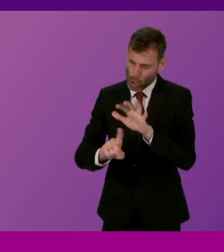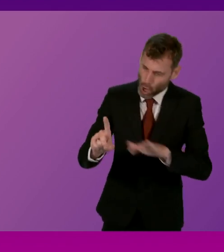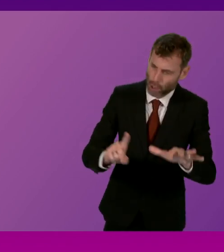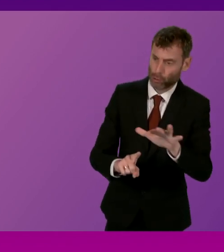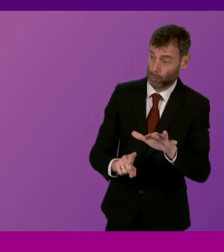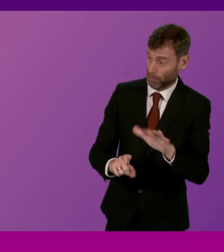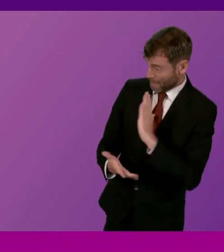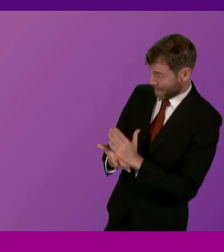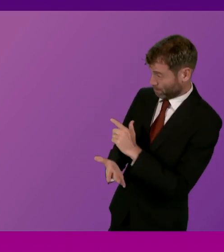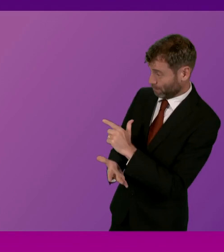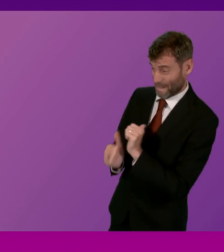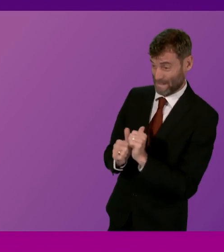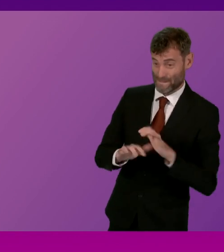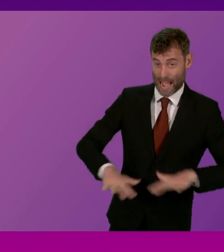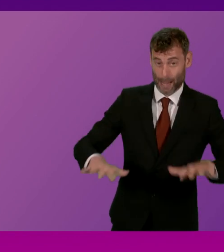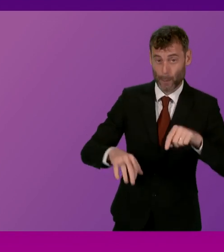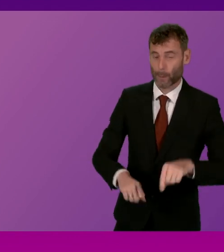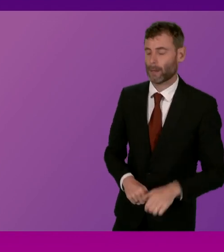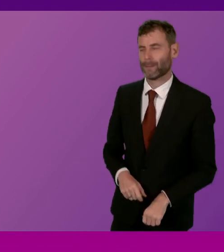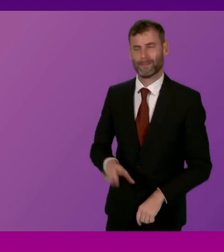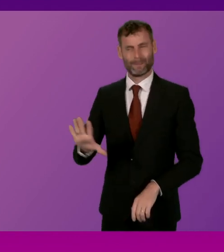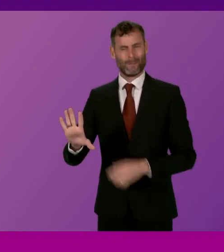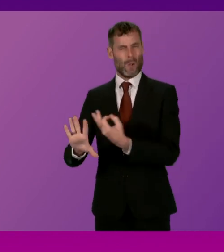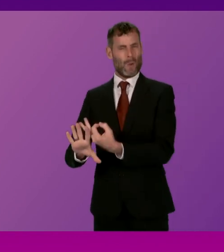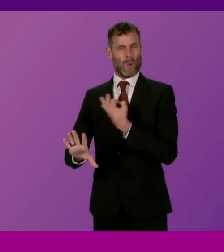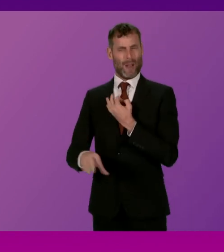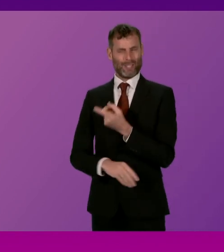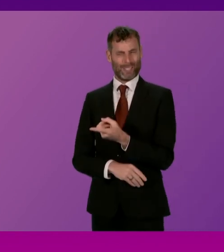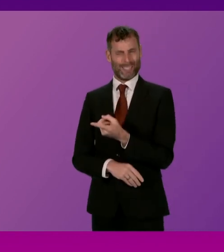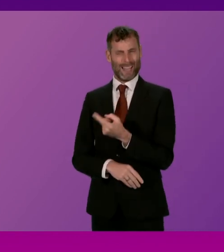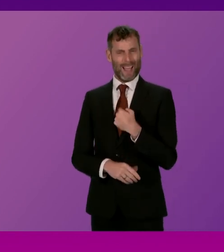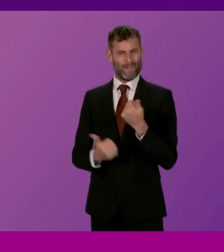Neil Bibby really should have thought about revising his question after I answered that